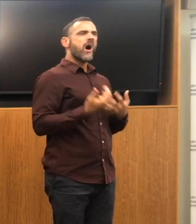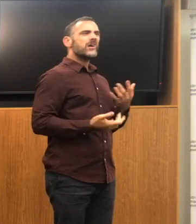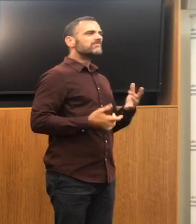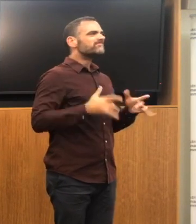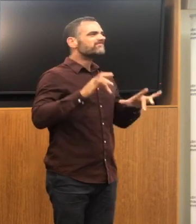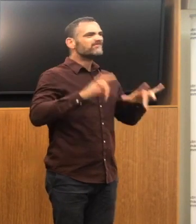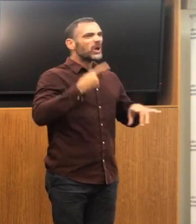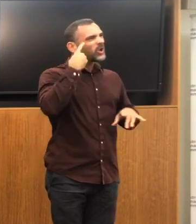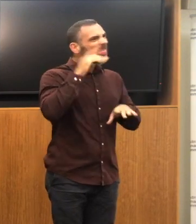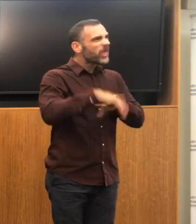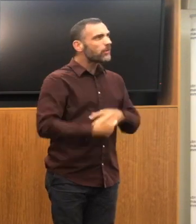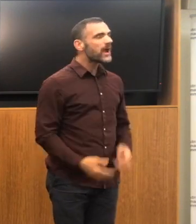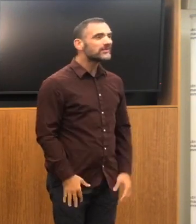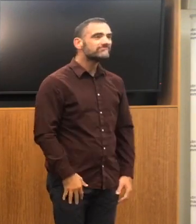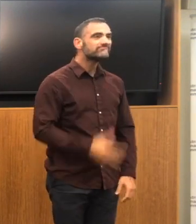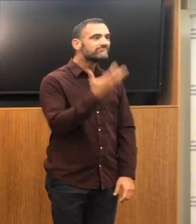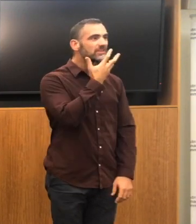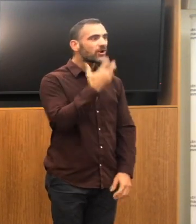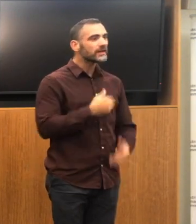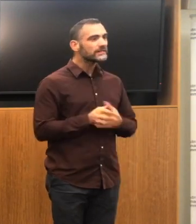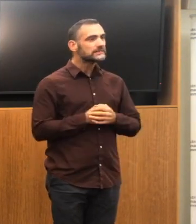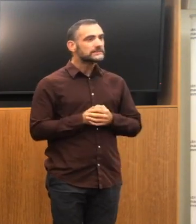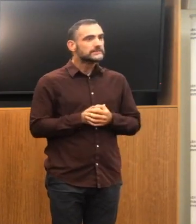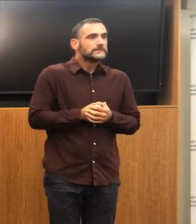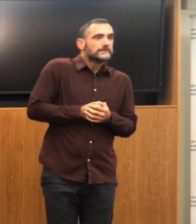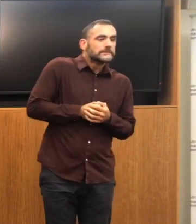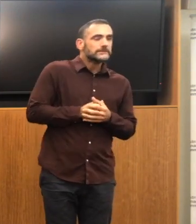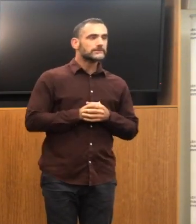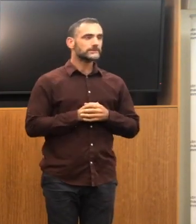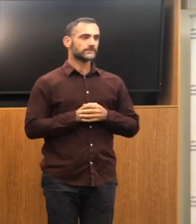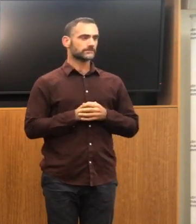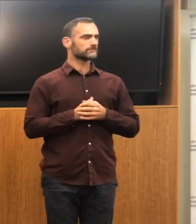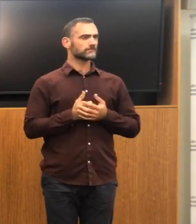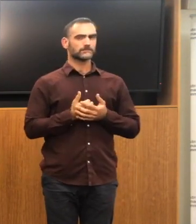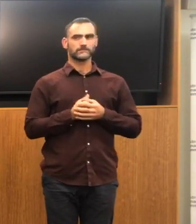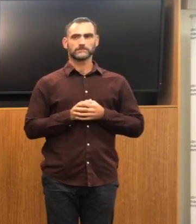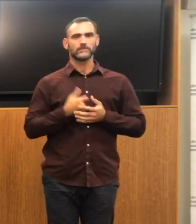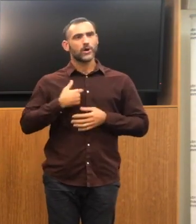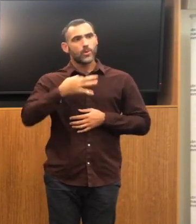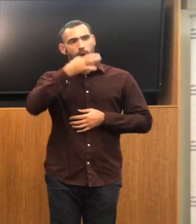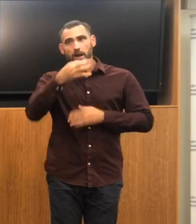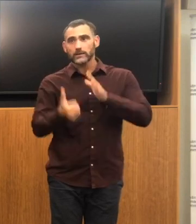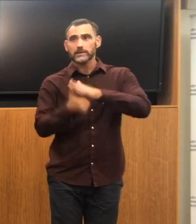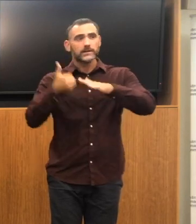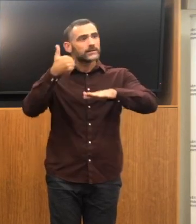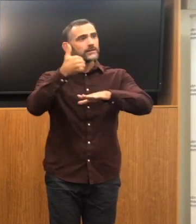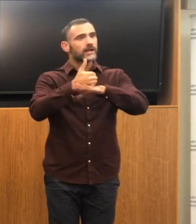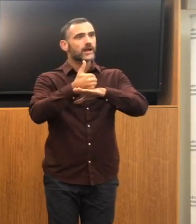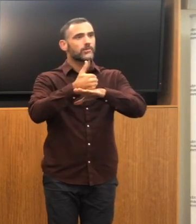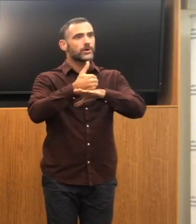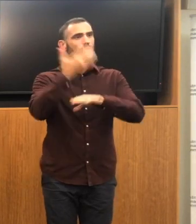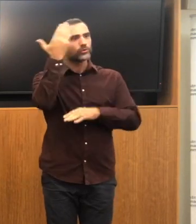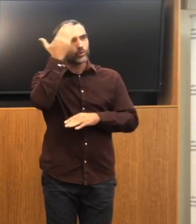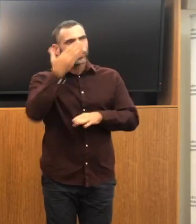When we asked organizations working to set up education in refugee camps or camps for internally displaced people